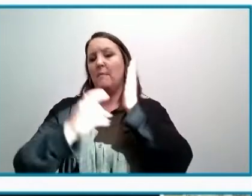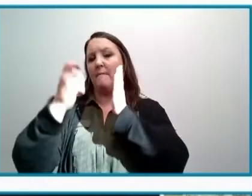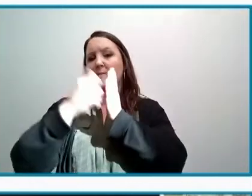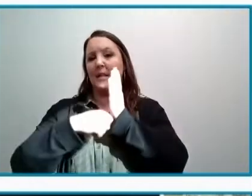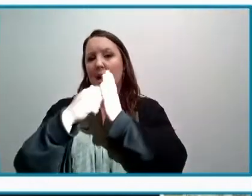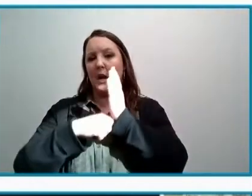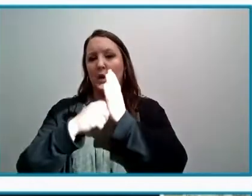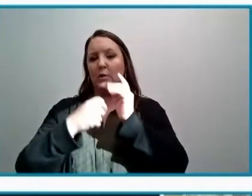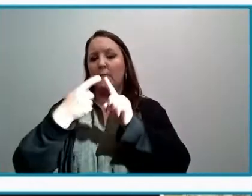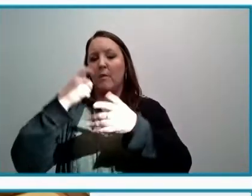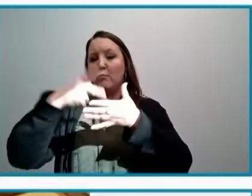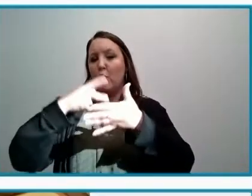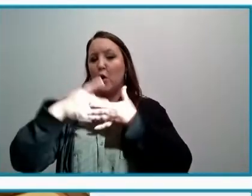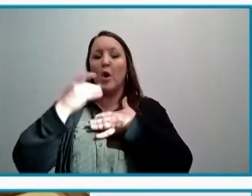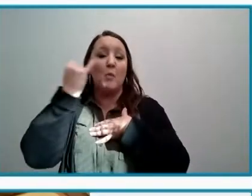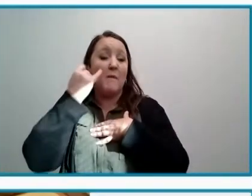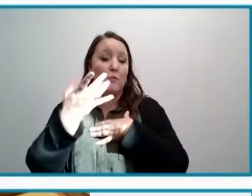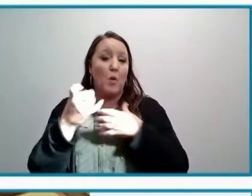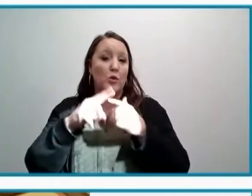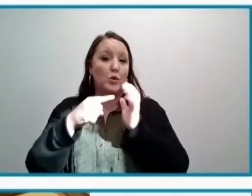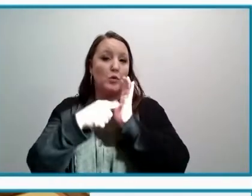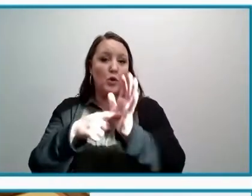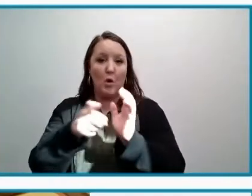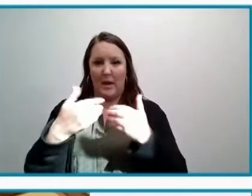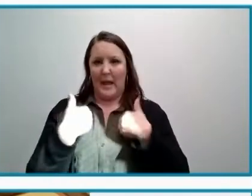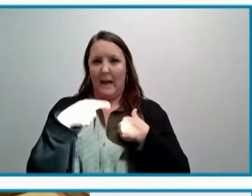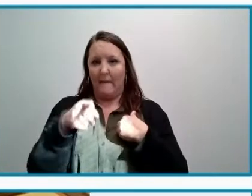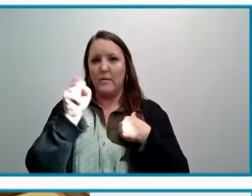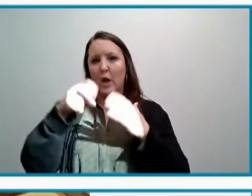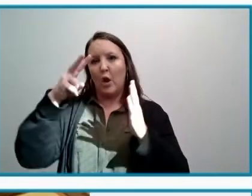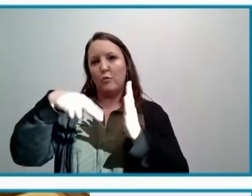if you wanna show those now while I'm answering this question. Um,